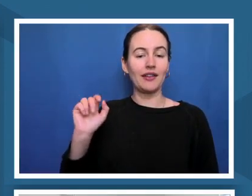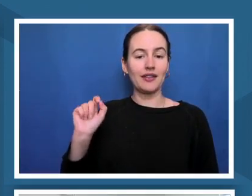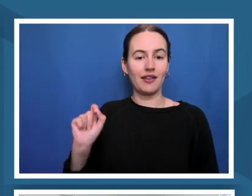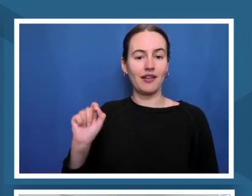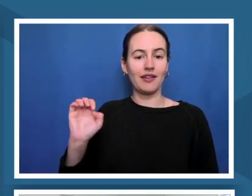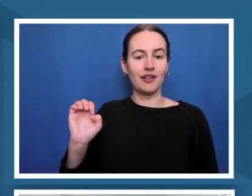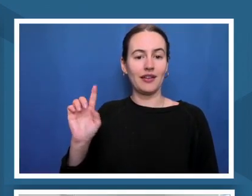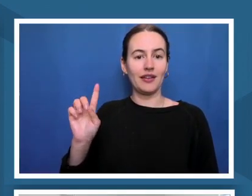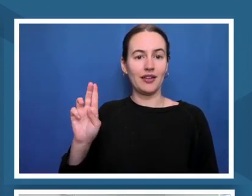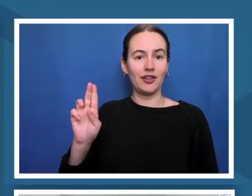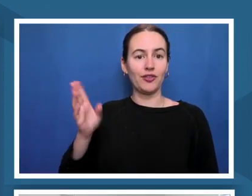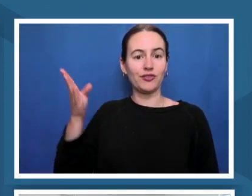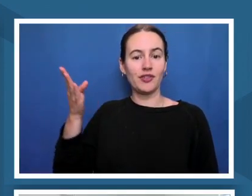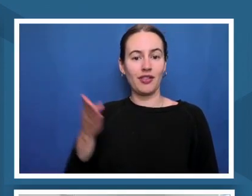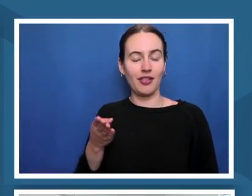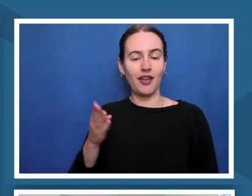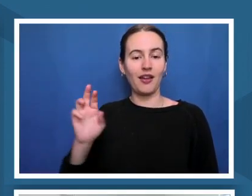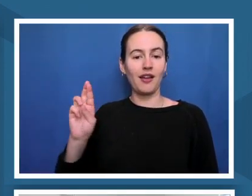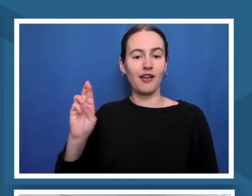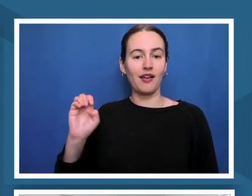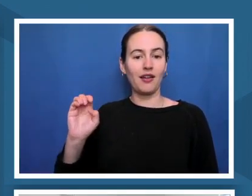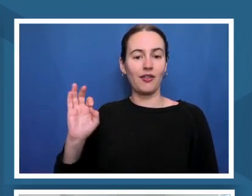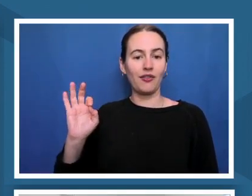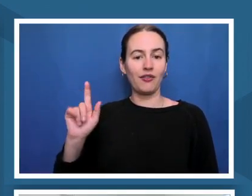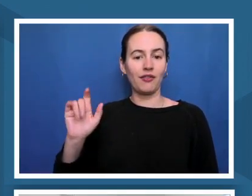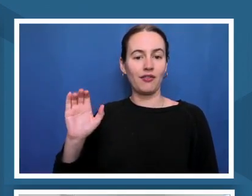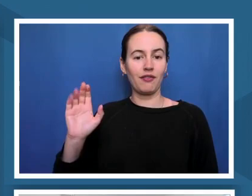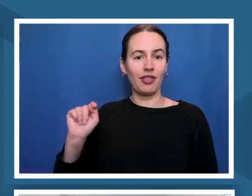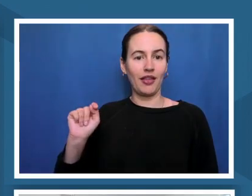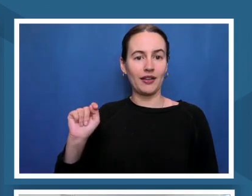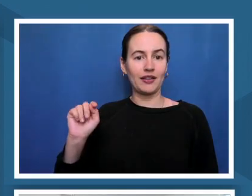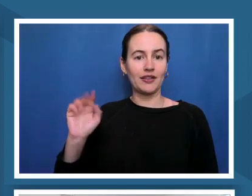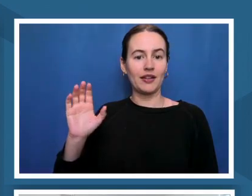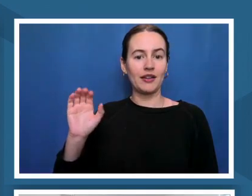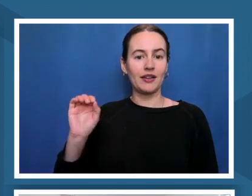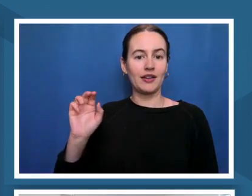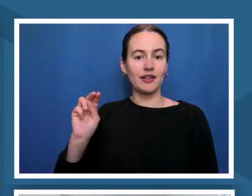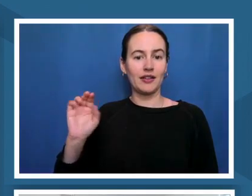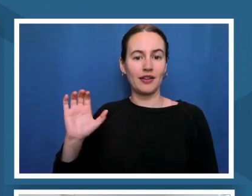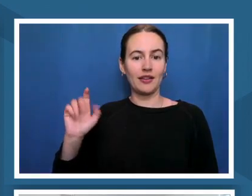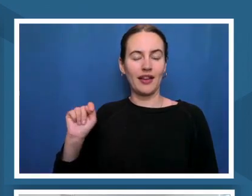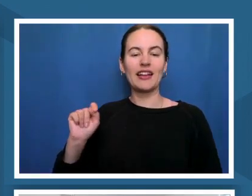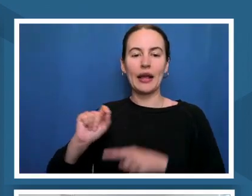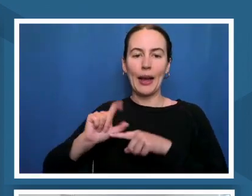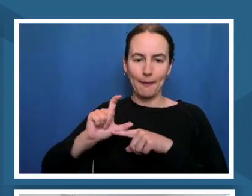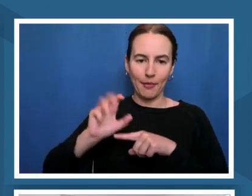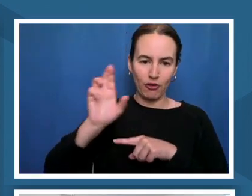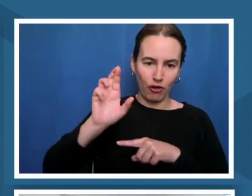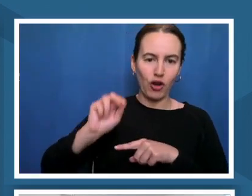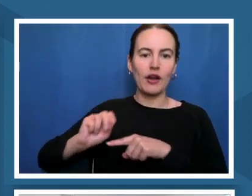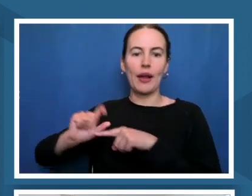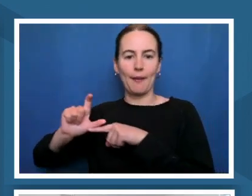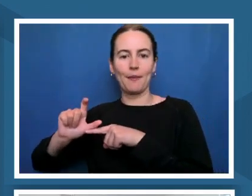slash reflect connect so capital r